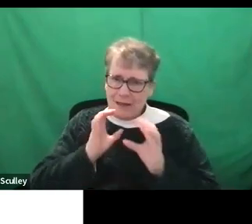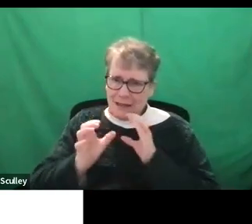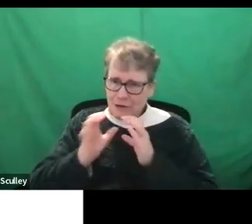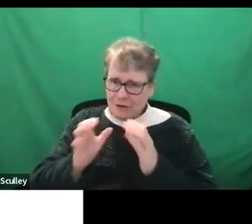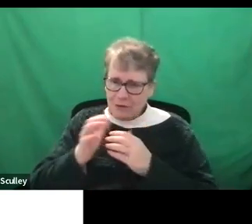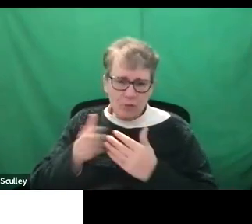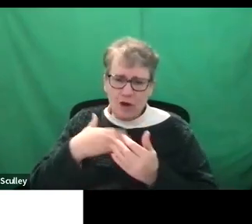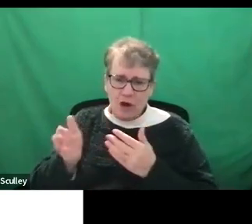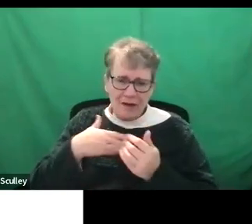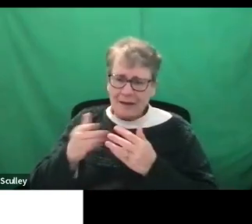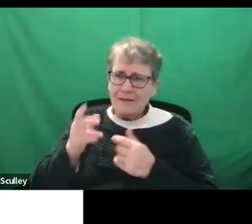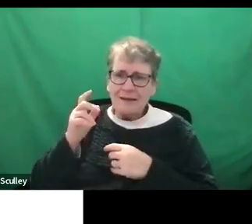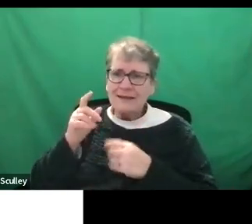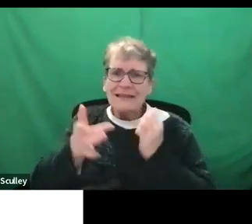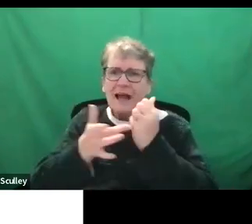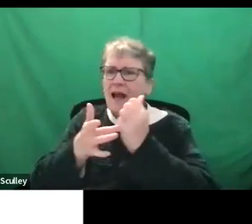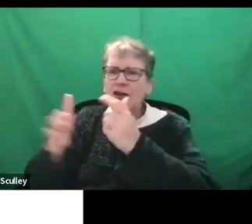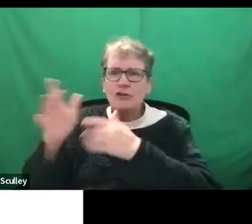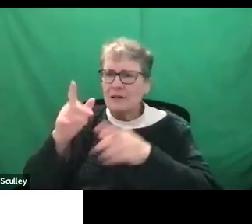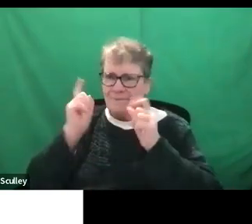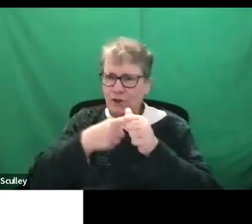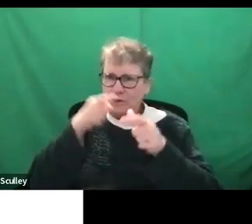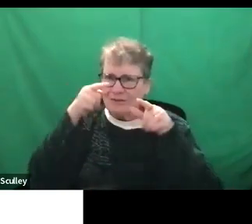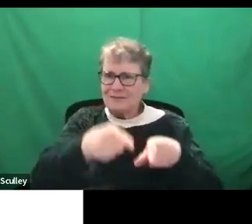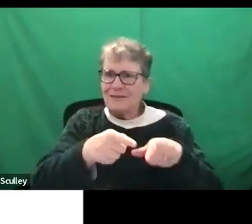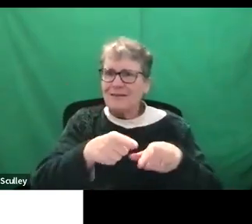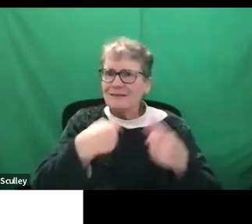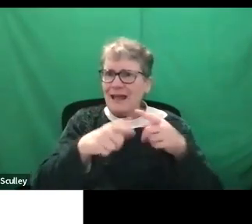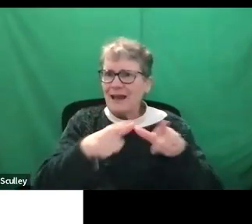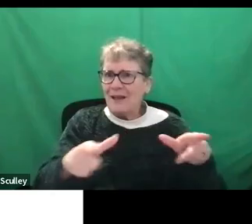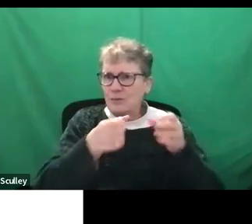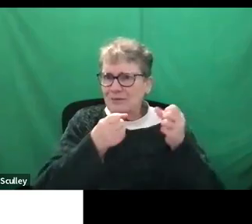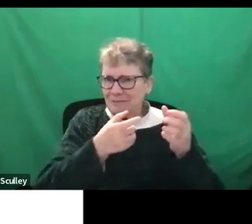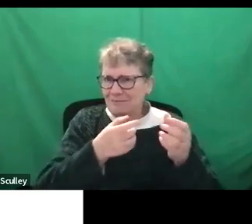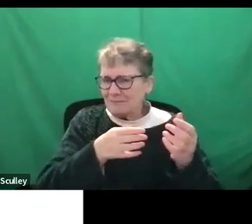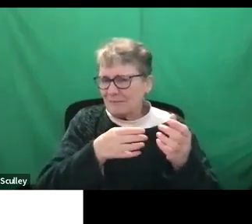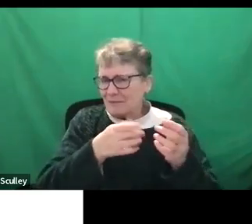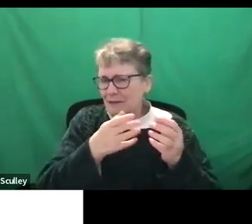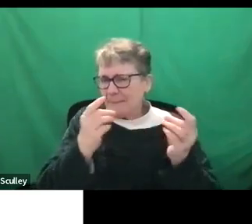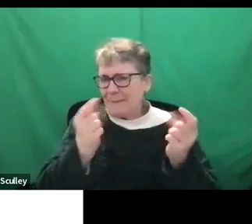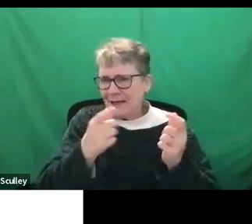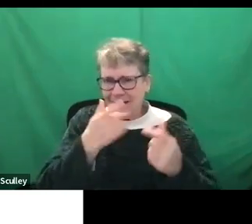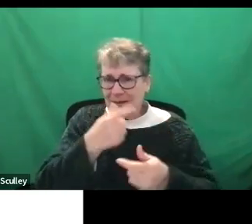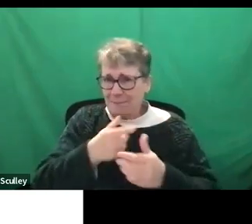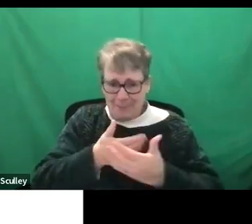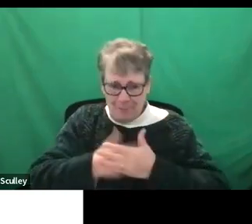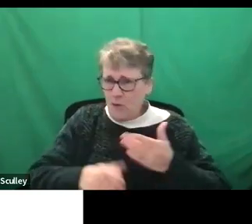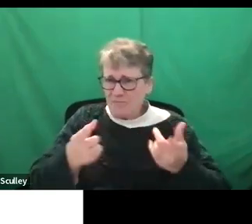The important thing is to provide an accessible language at birth. And for a Deaf child,